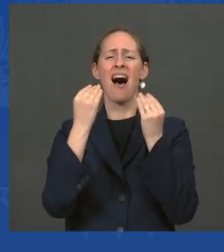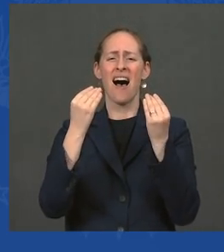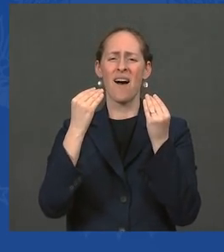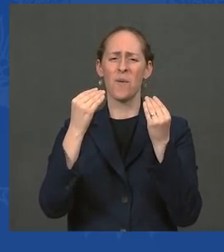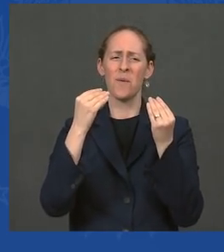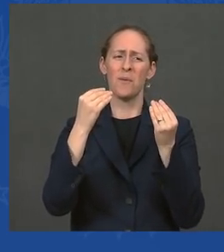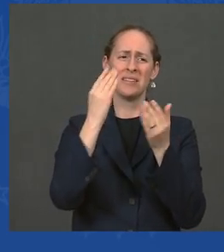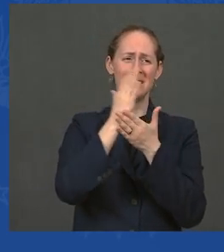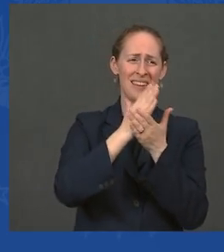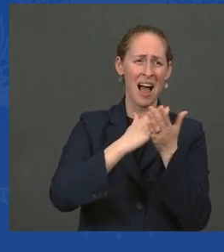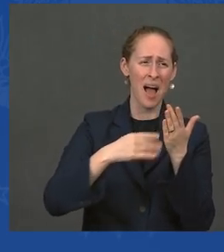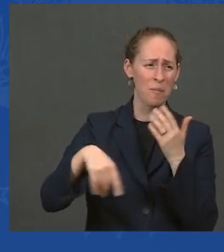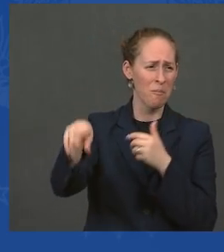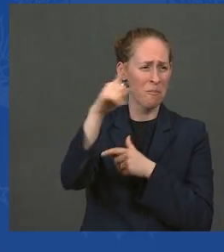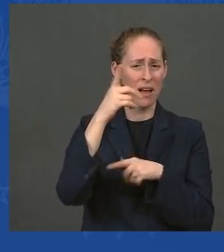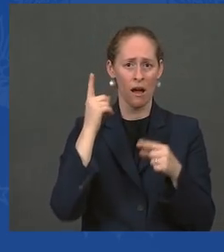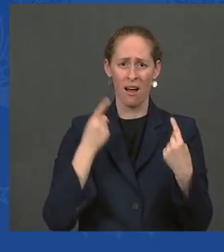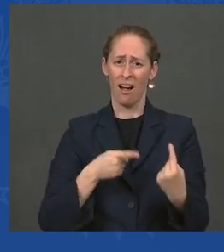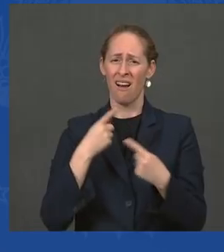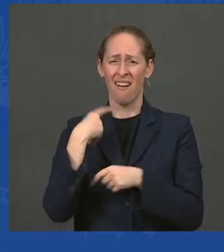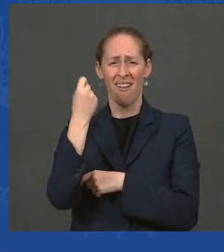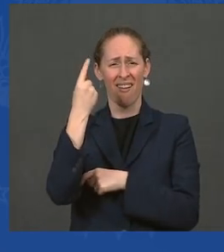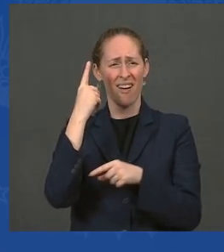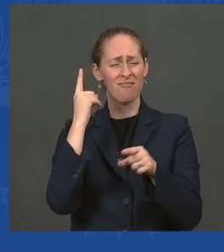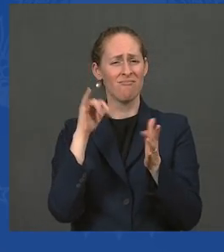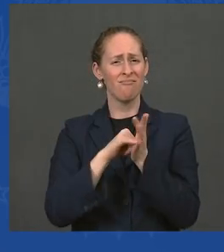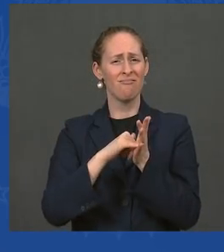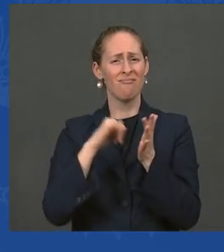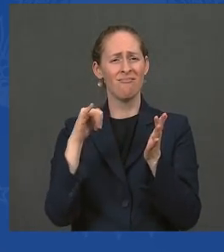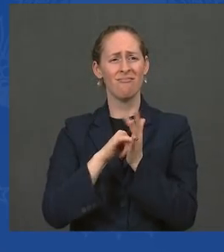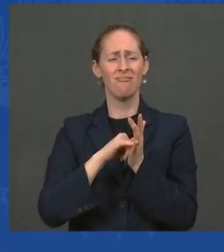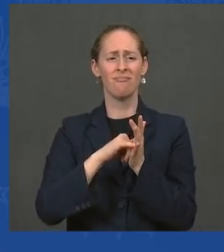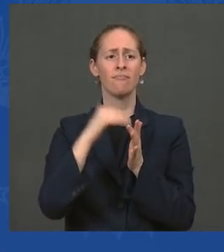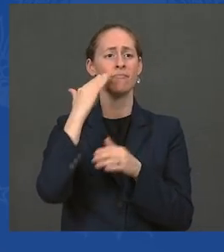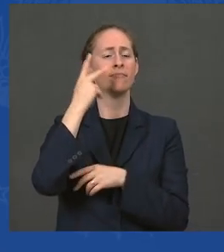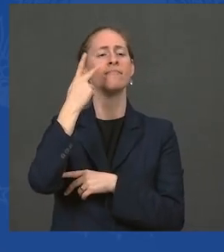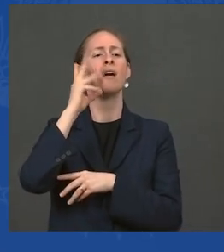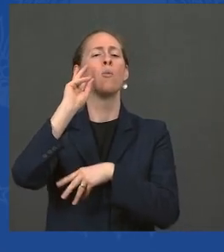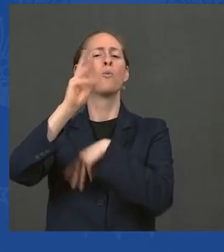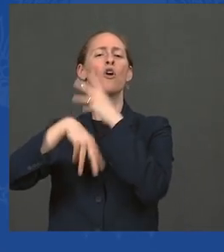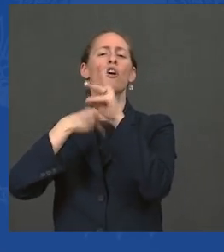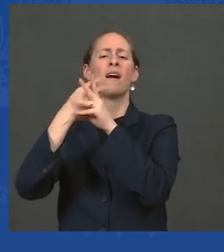If you look at the world of advanced economics and -- those advanced econ- -- those with advanced economies,